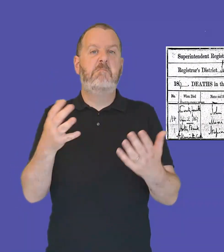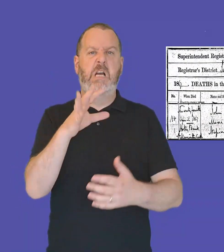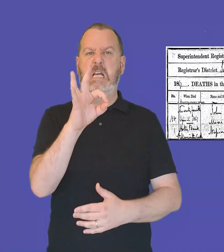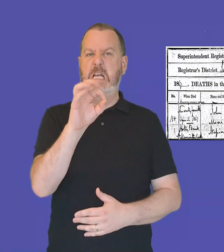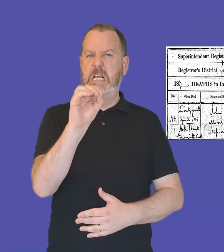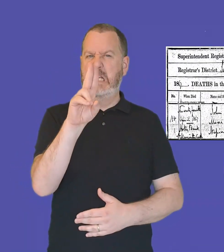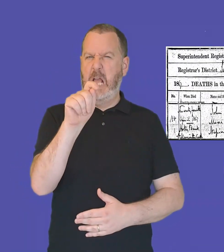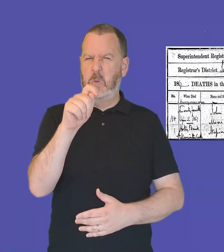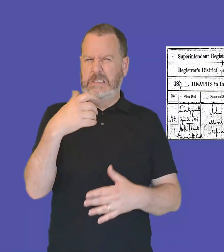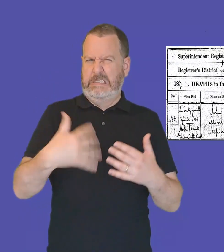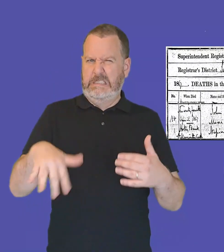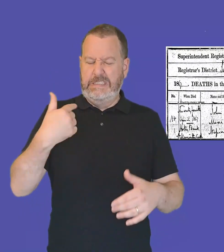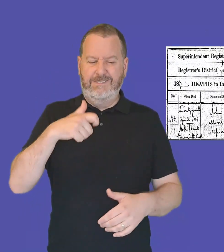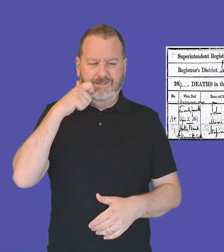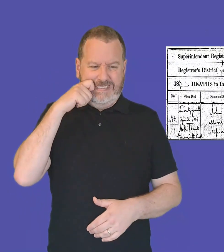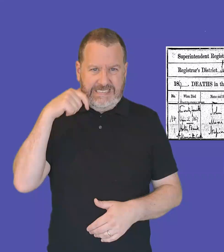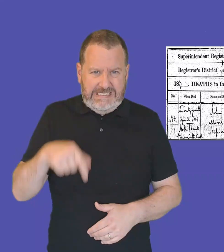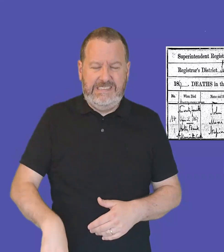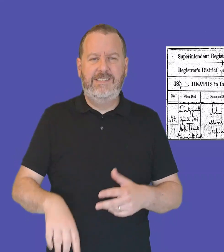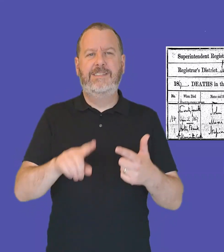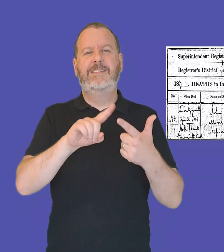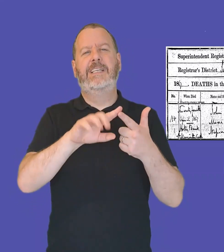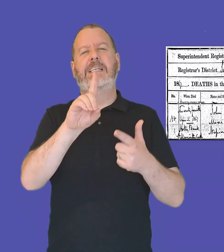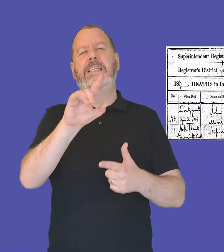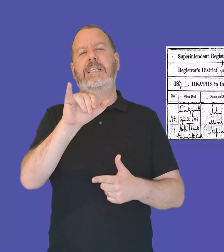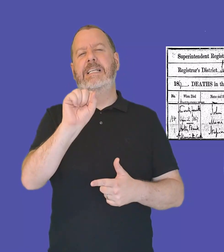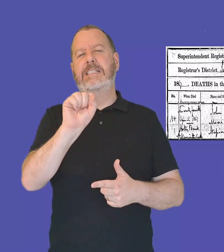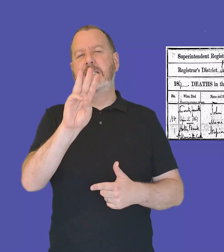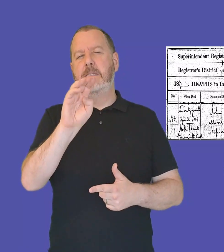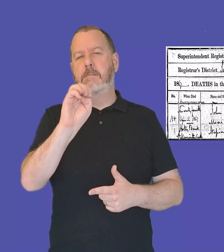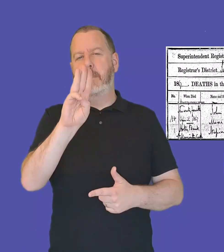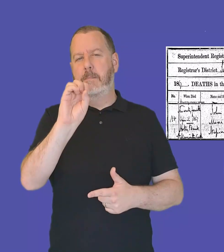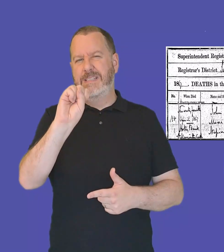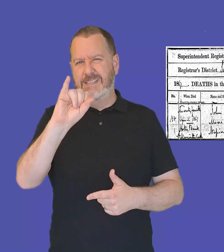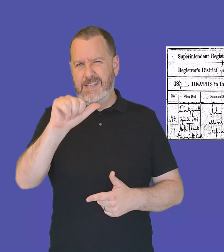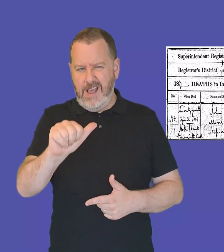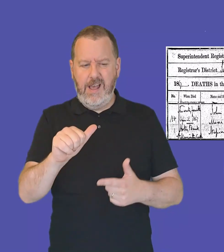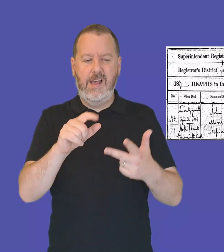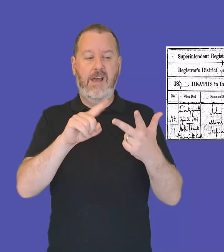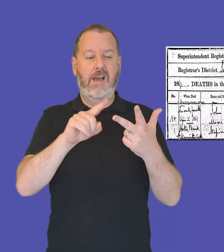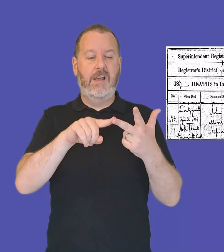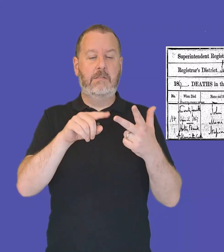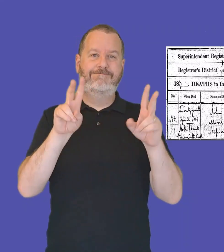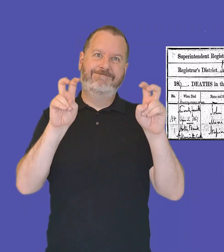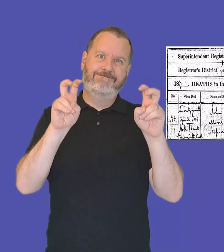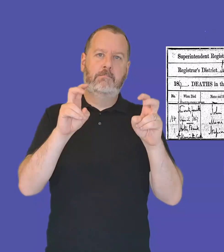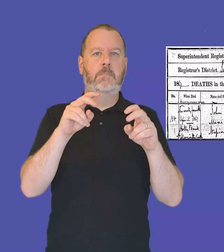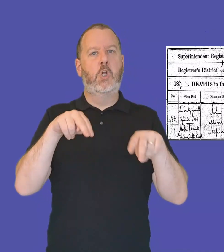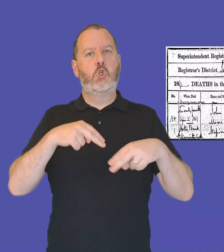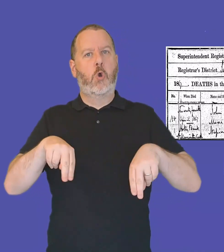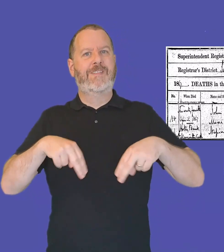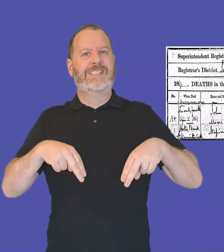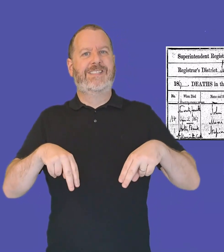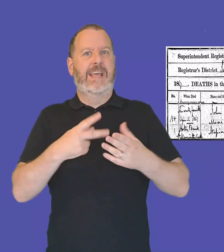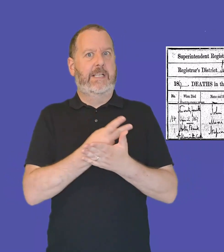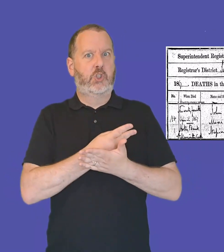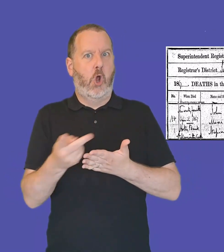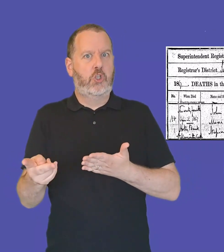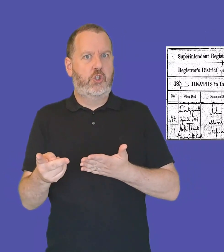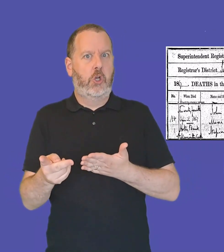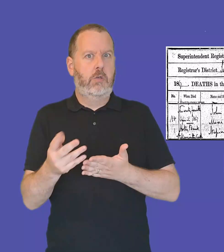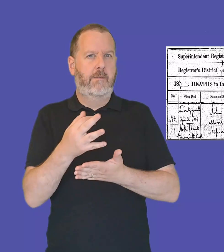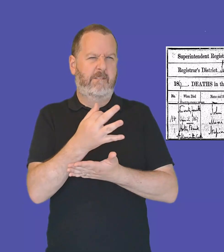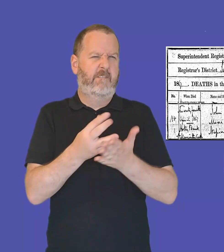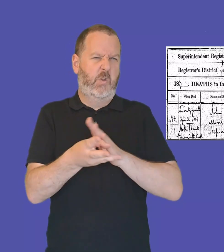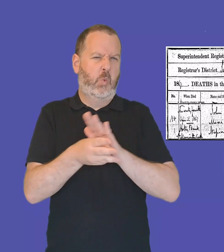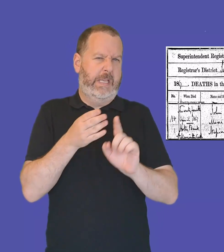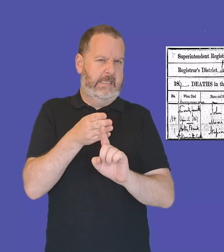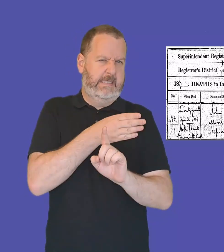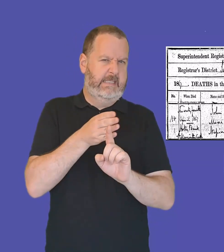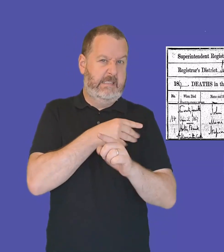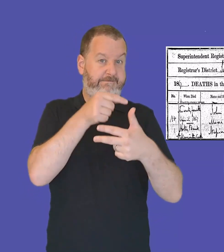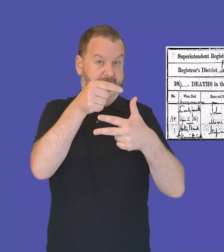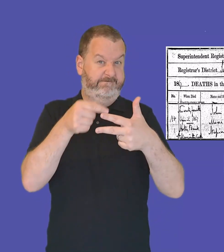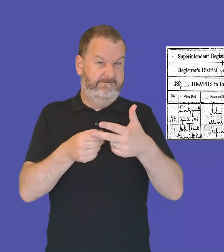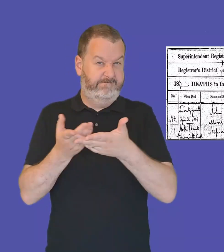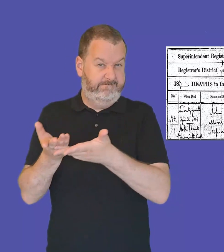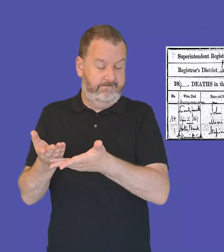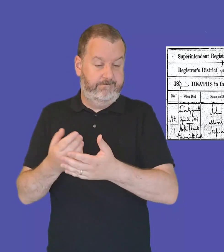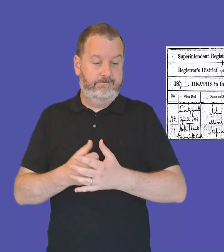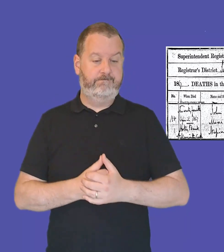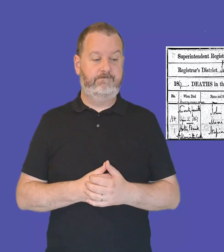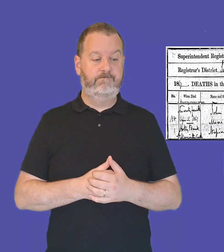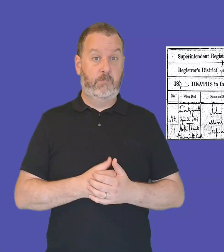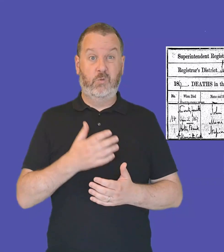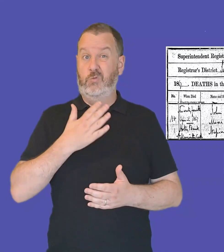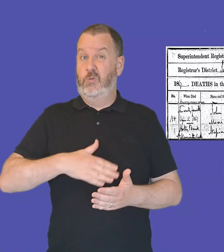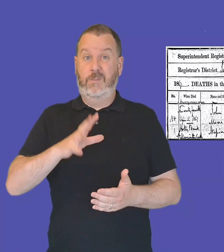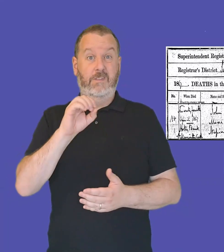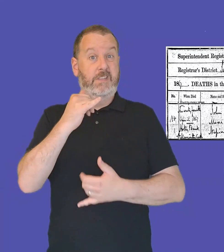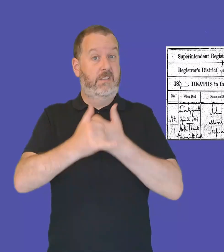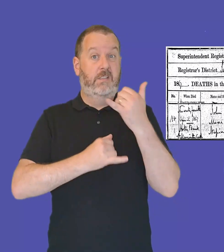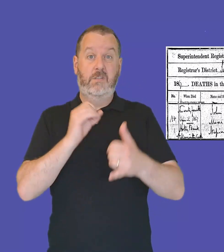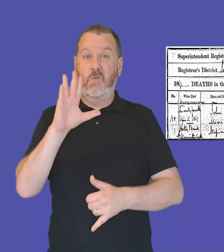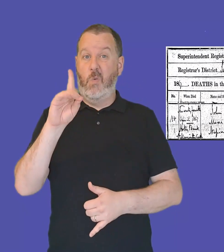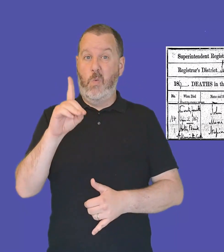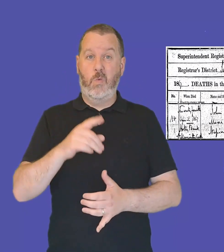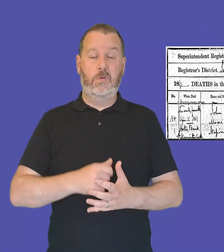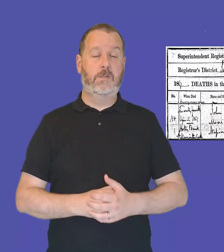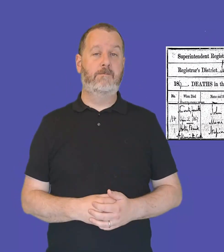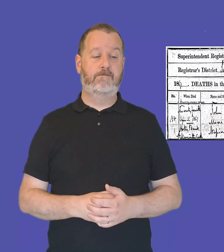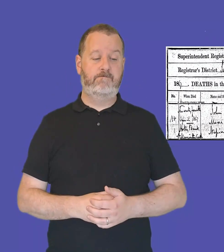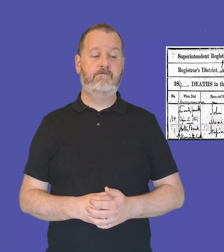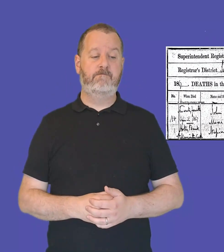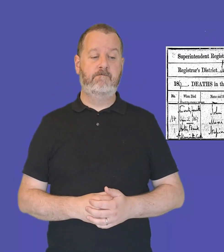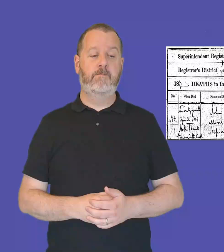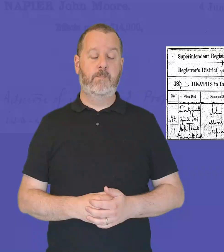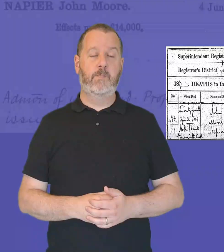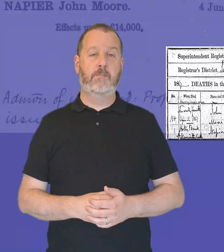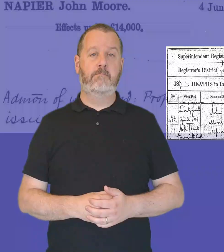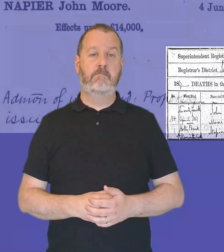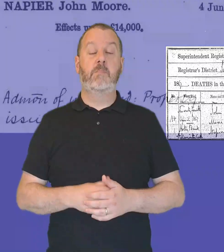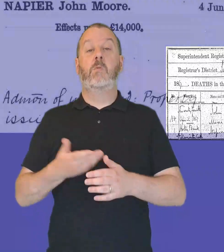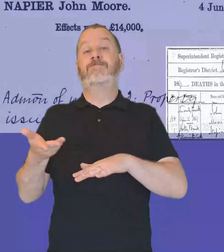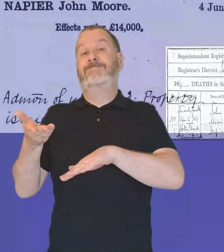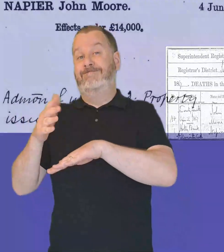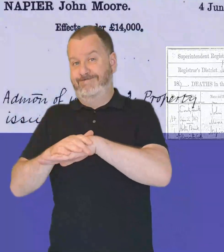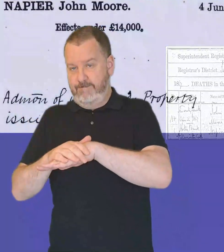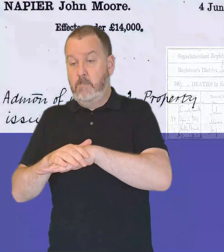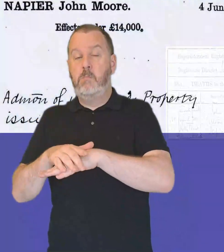from gout, dyspepsia and a few weeks of 'nervous exhaustion'.